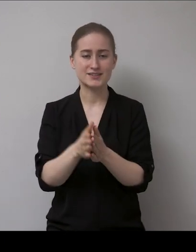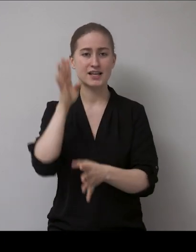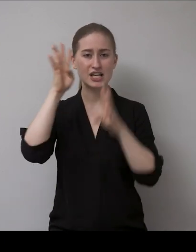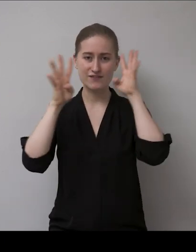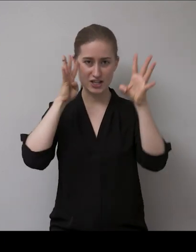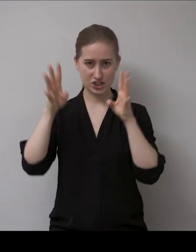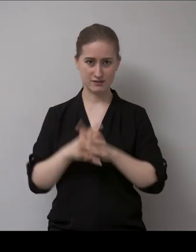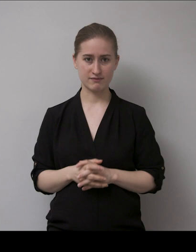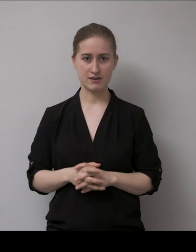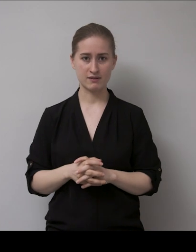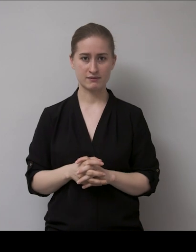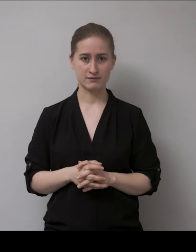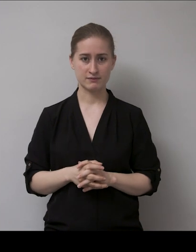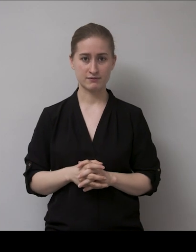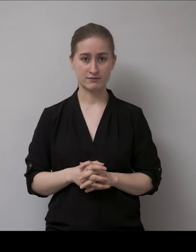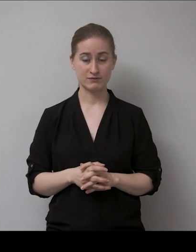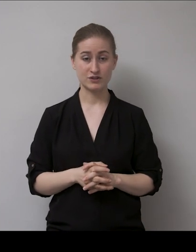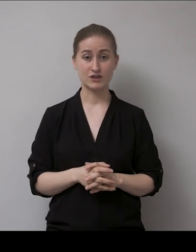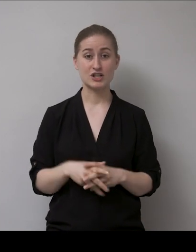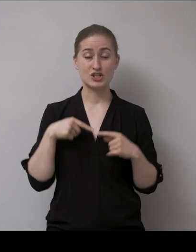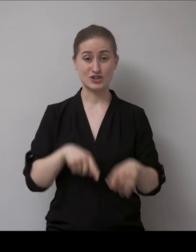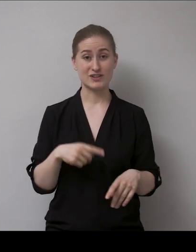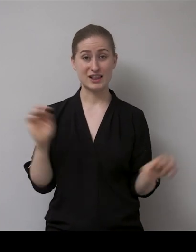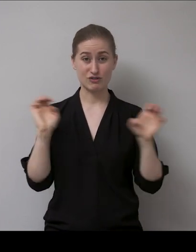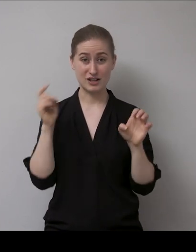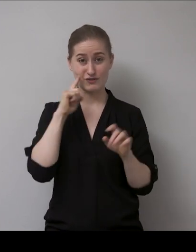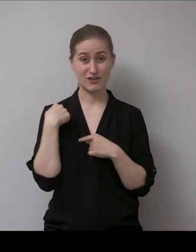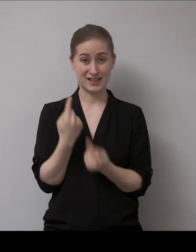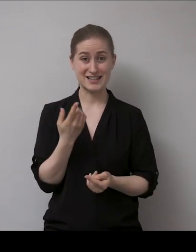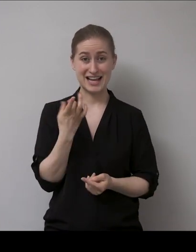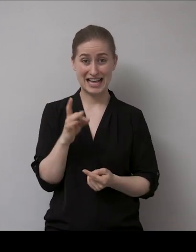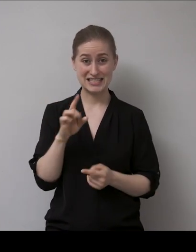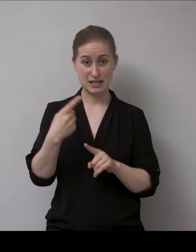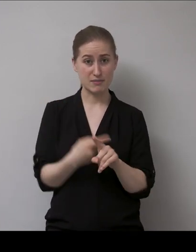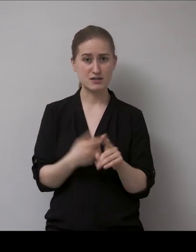Out of the crisis of the last 18 months, what innovation will you lead?